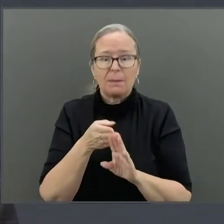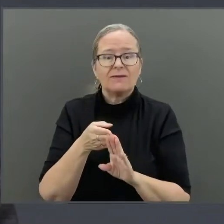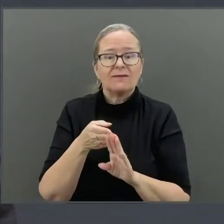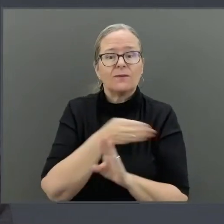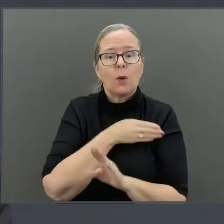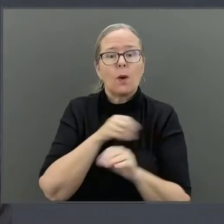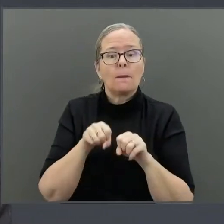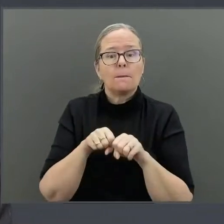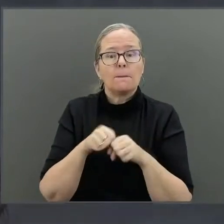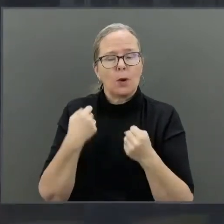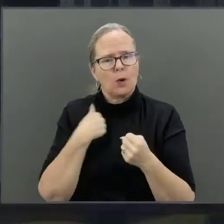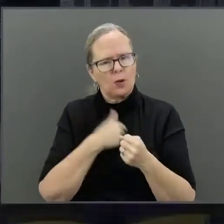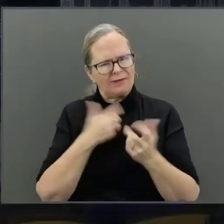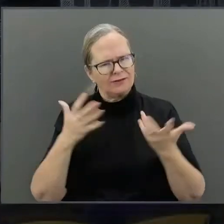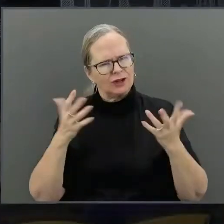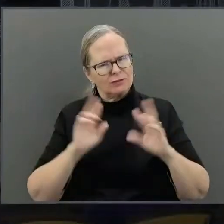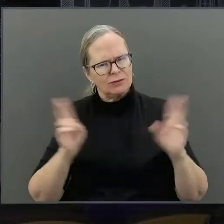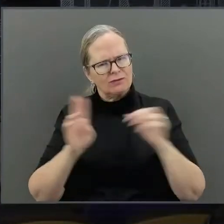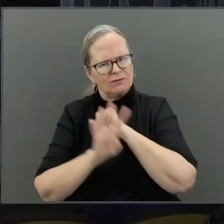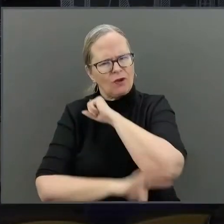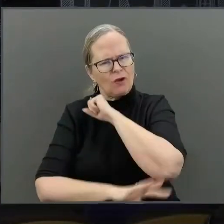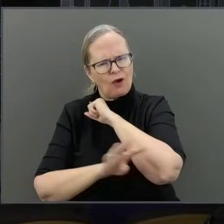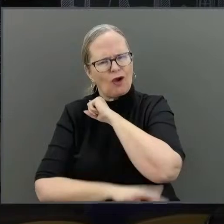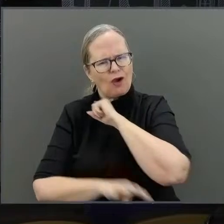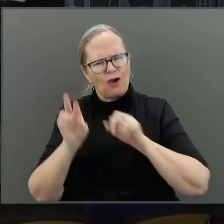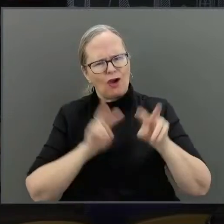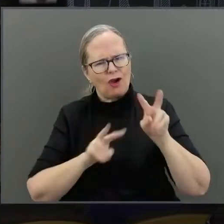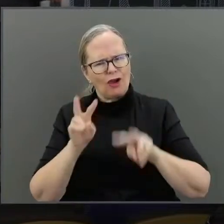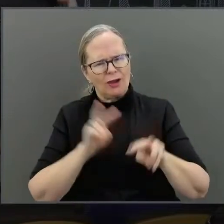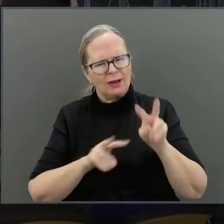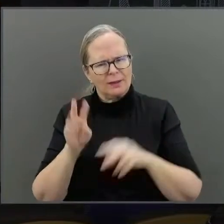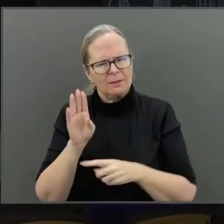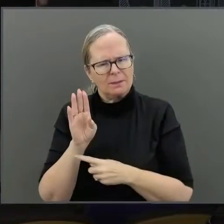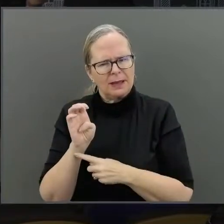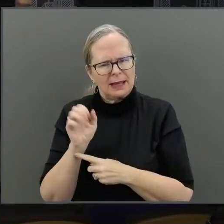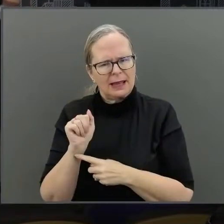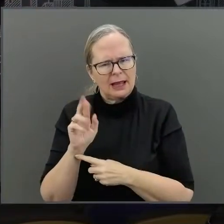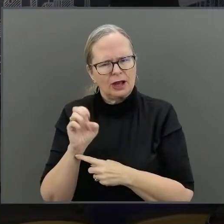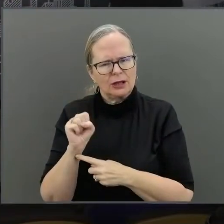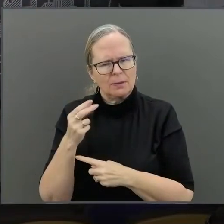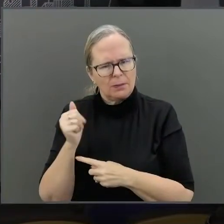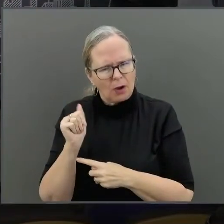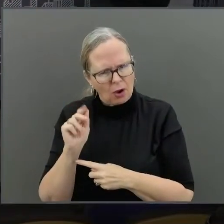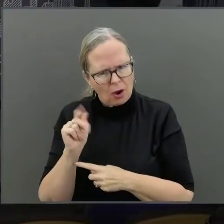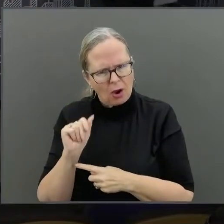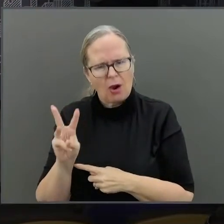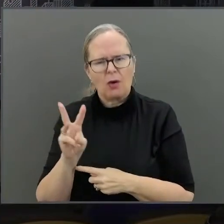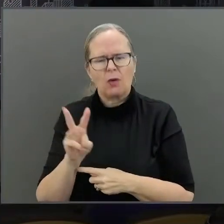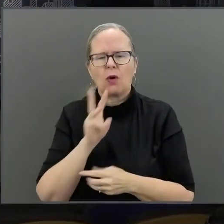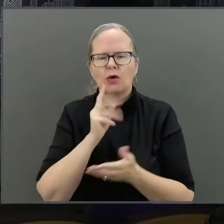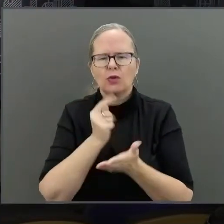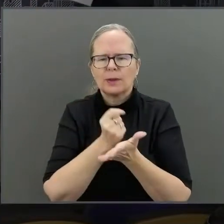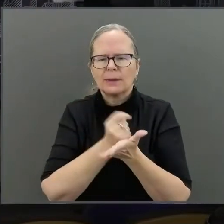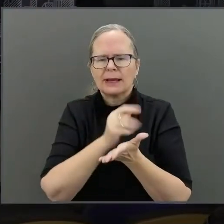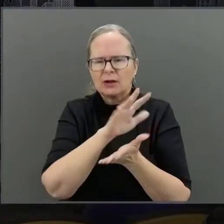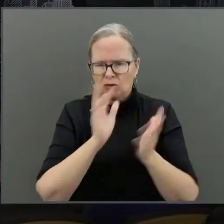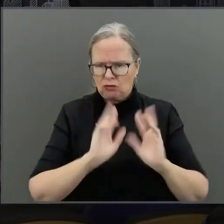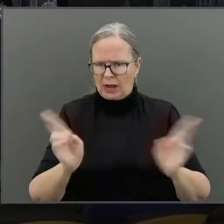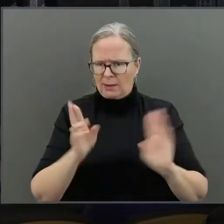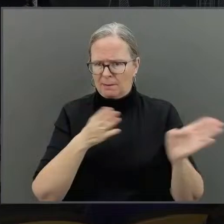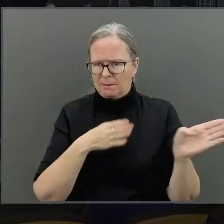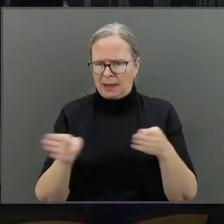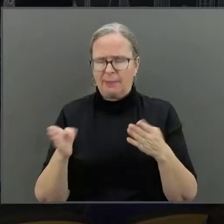winter yeah my my question is about that rust block um creating a problem for the cruise